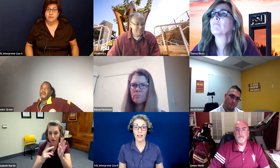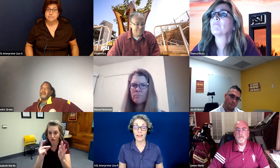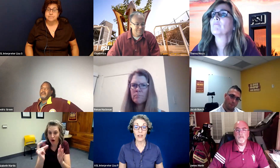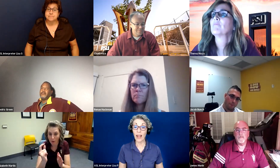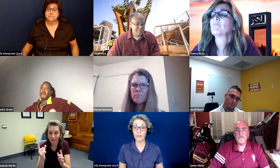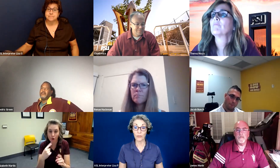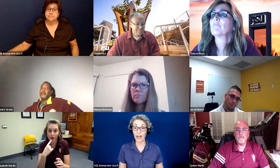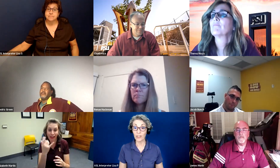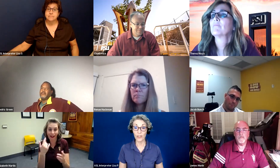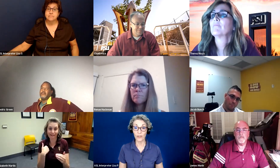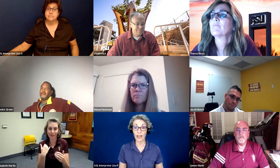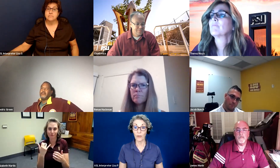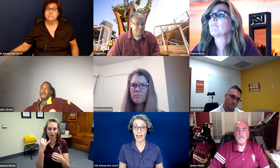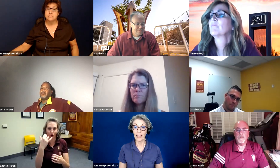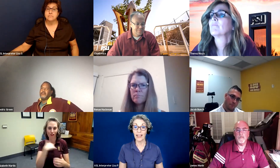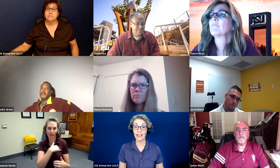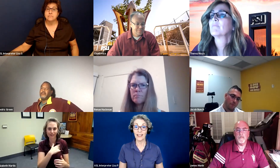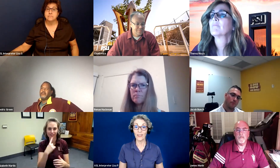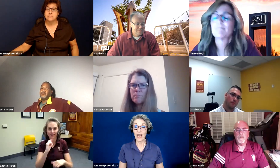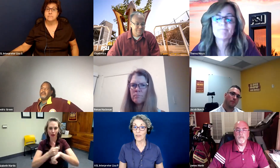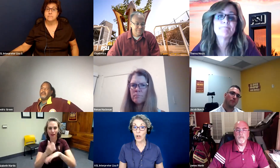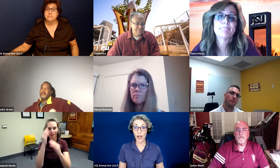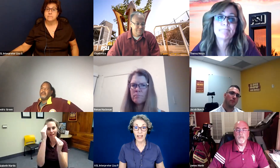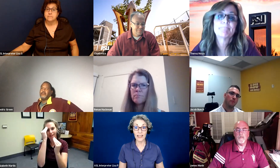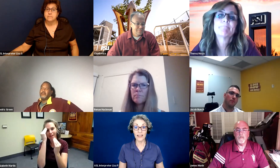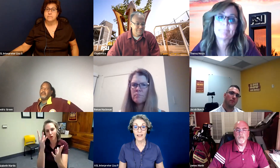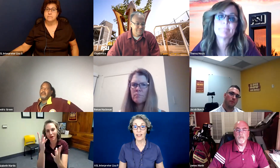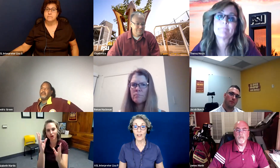that they don't have to register right away. You can have them call us, you know,